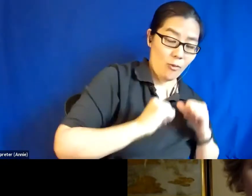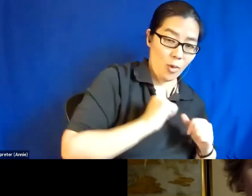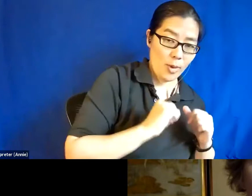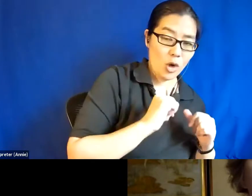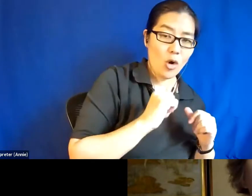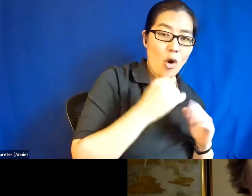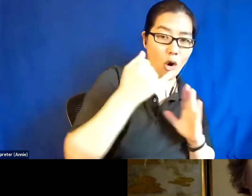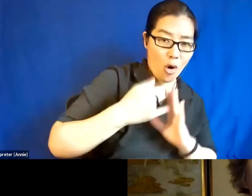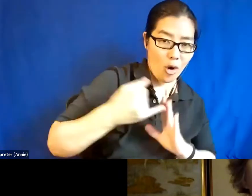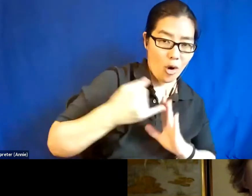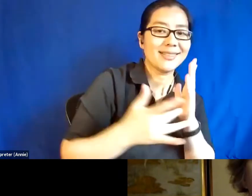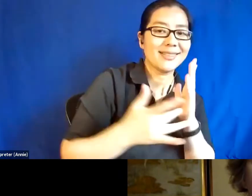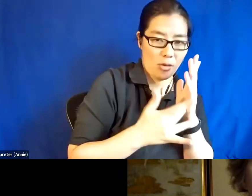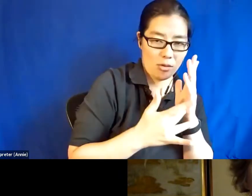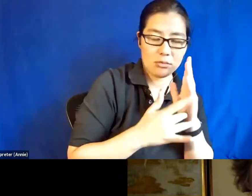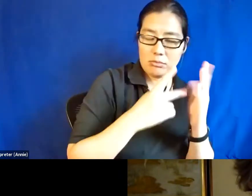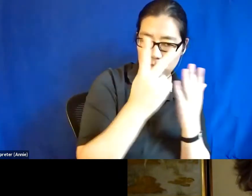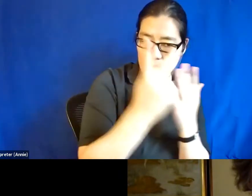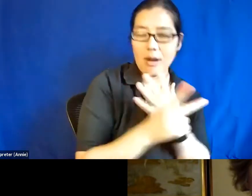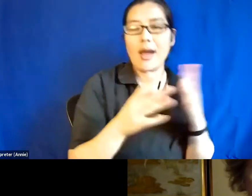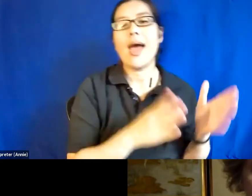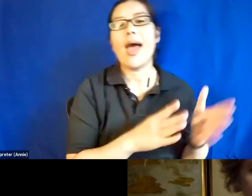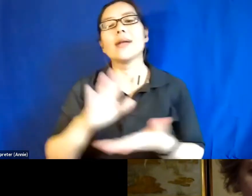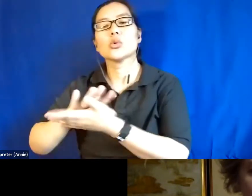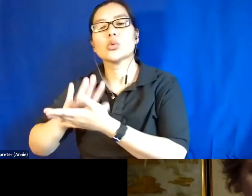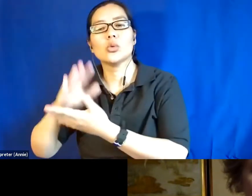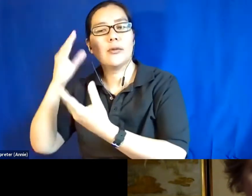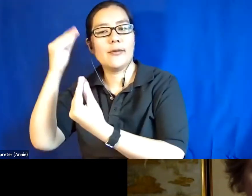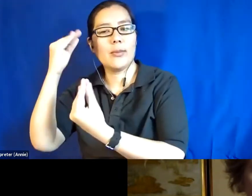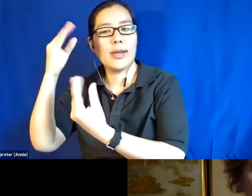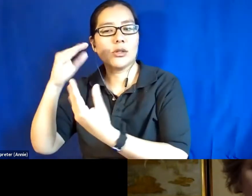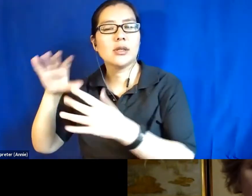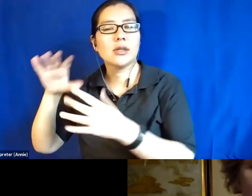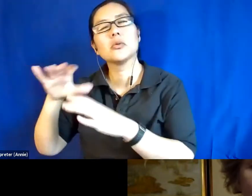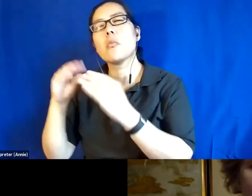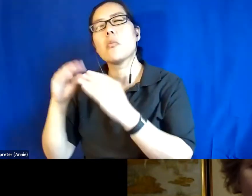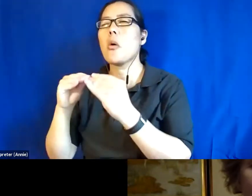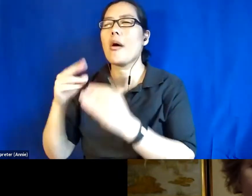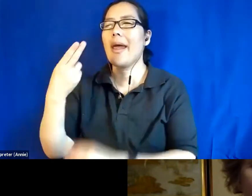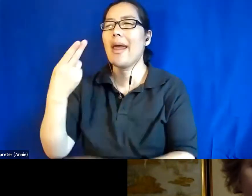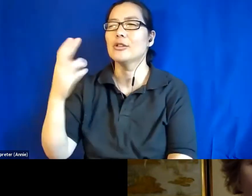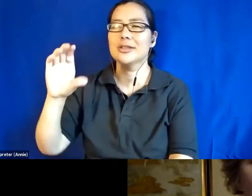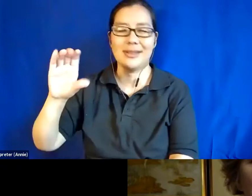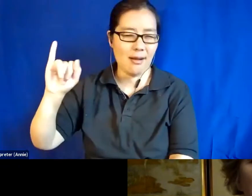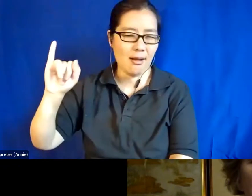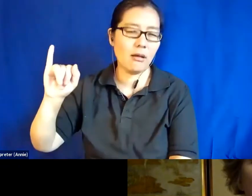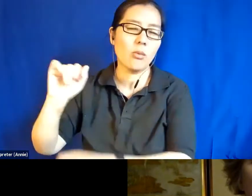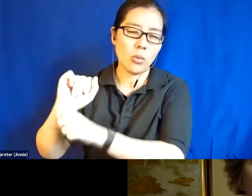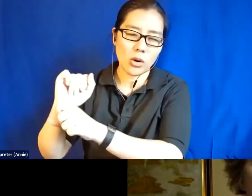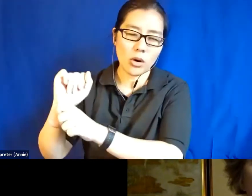program and school of information where I do HCI work. My music role is